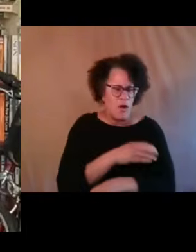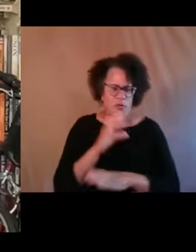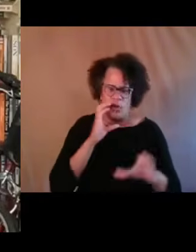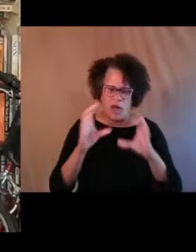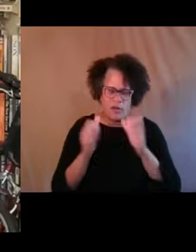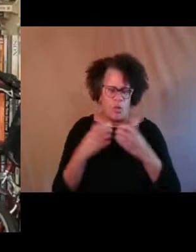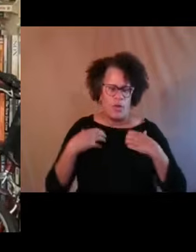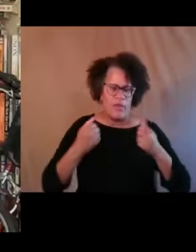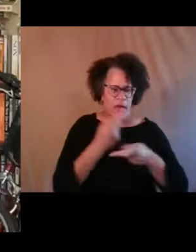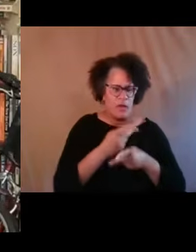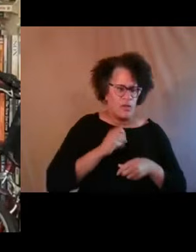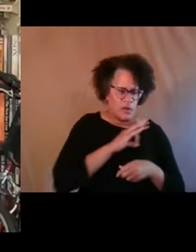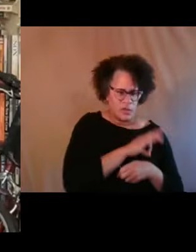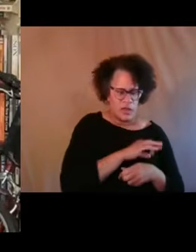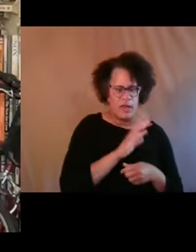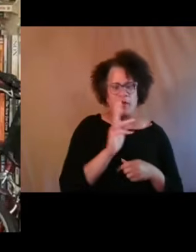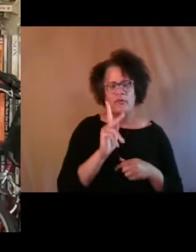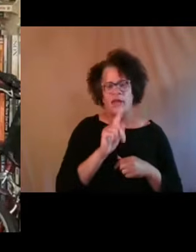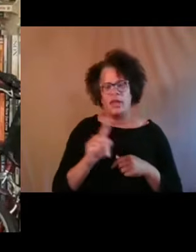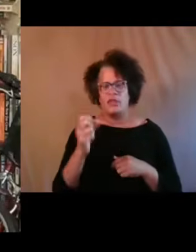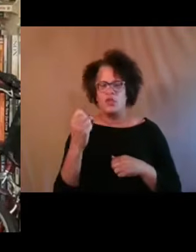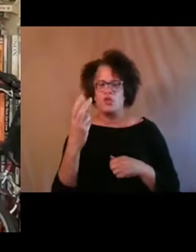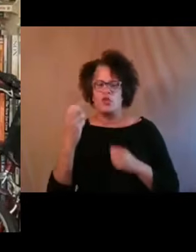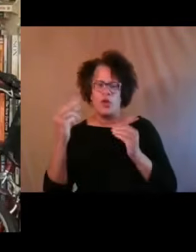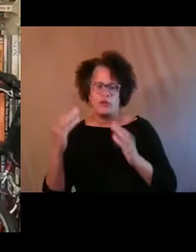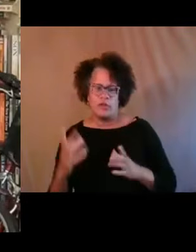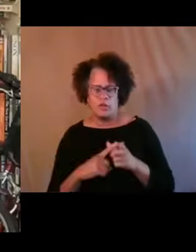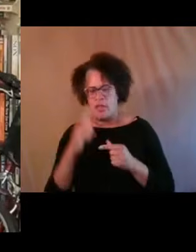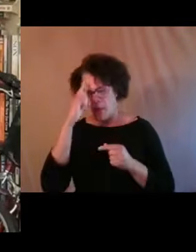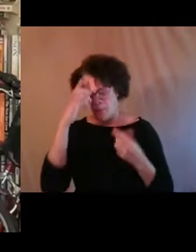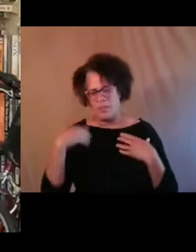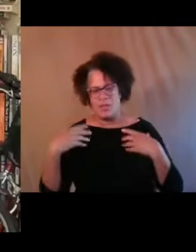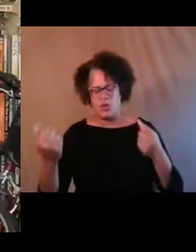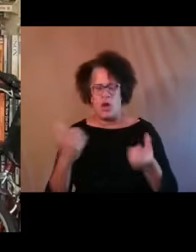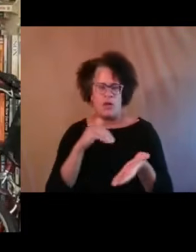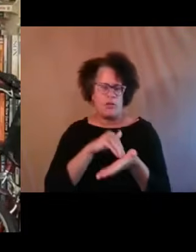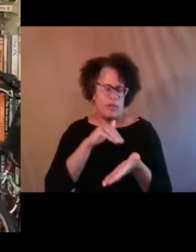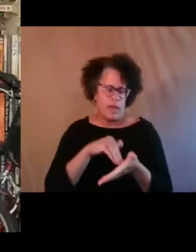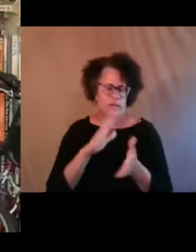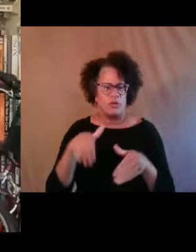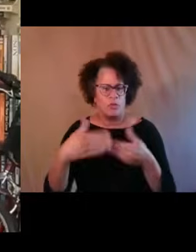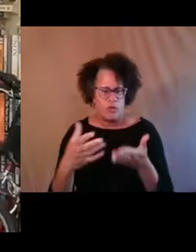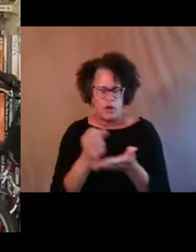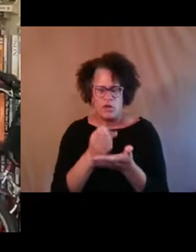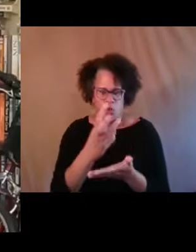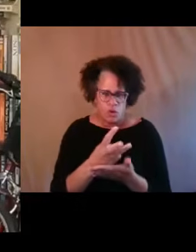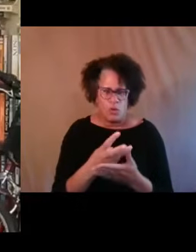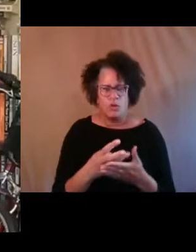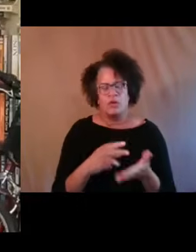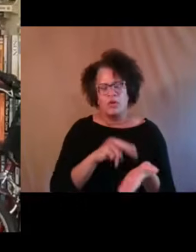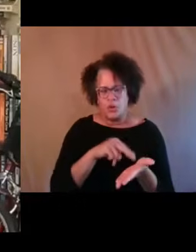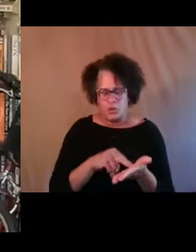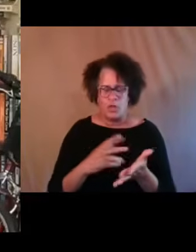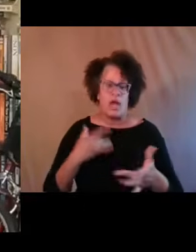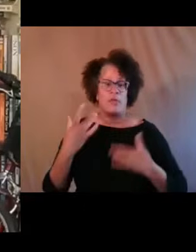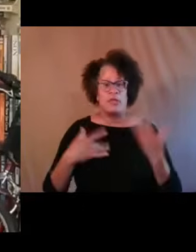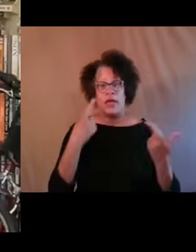K-12 teachers, and mental health providers. And we are very excited for tonight's event.